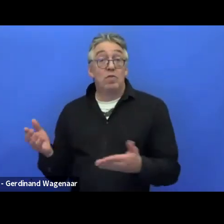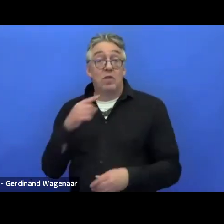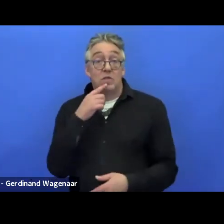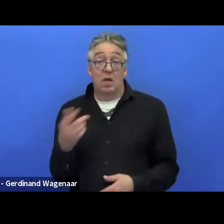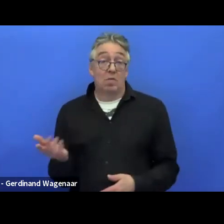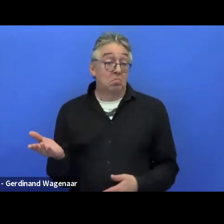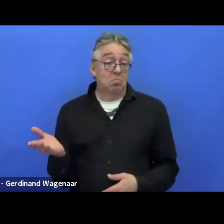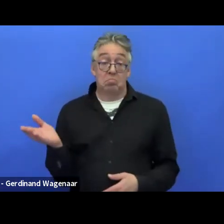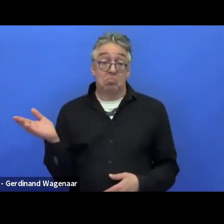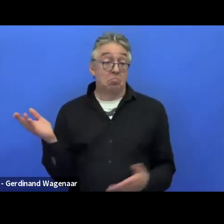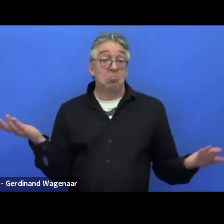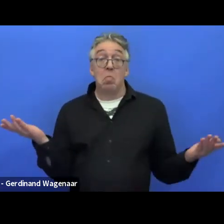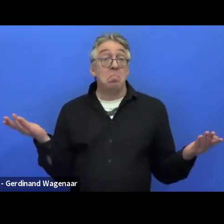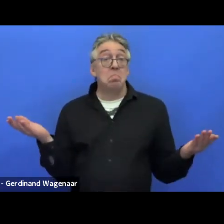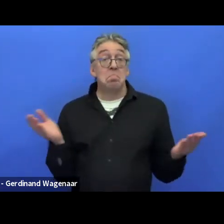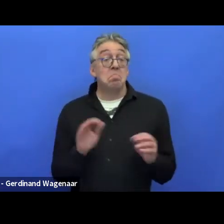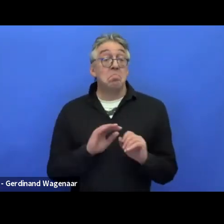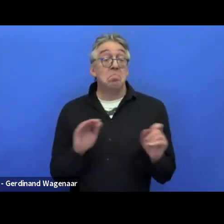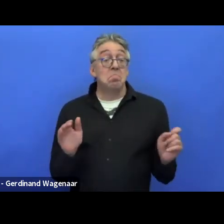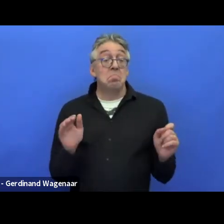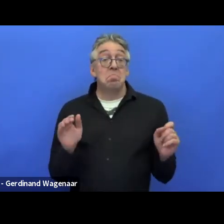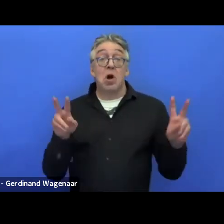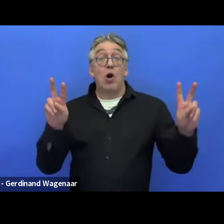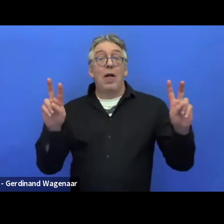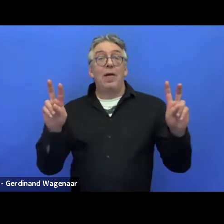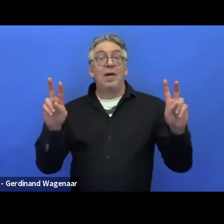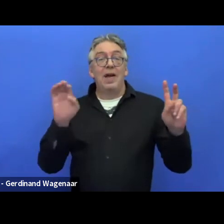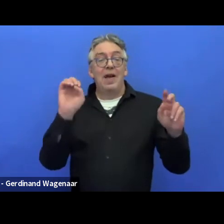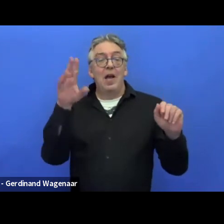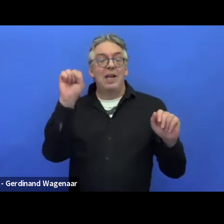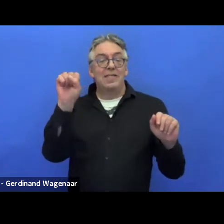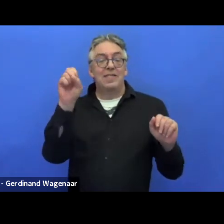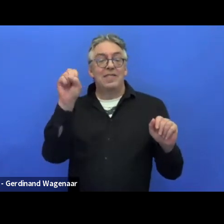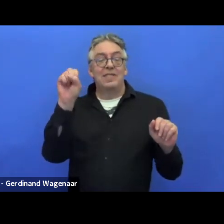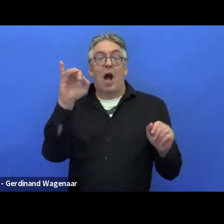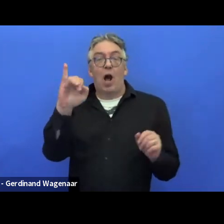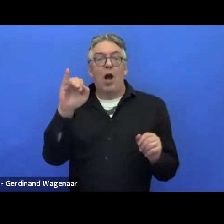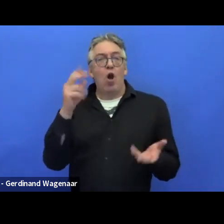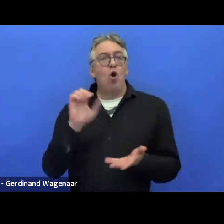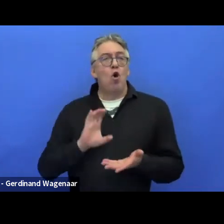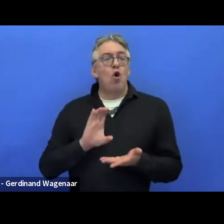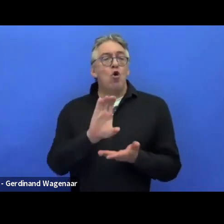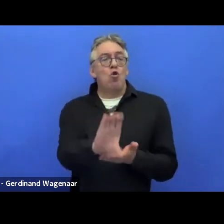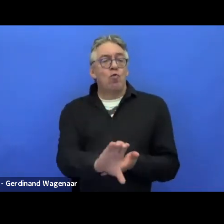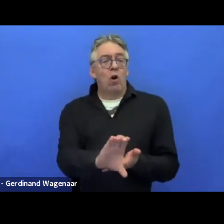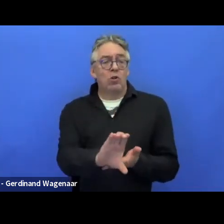to support under thematic objective 9 or any other objective long-stay residential institutions.